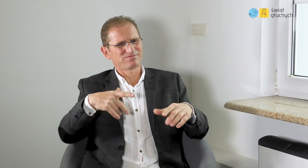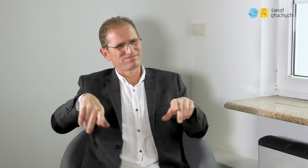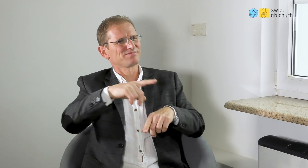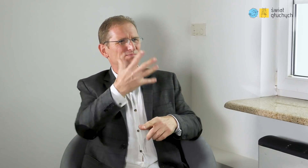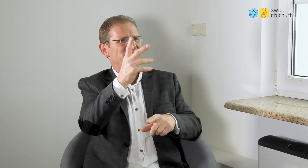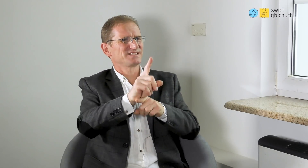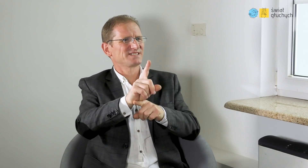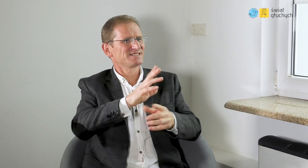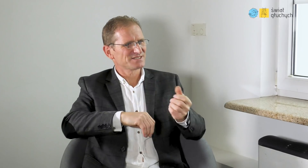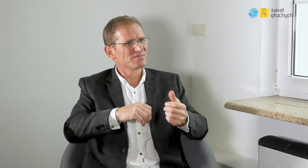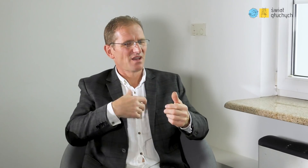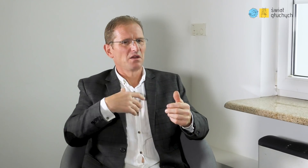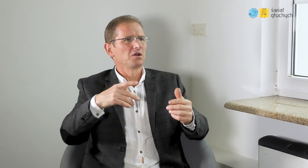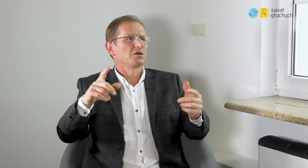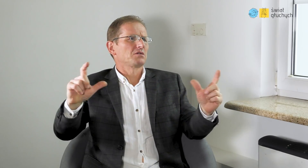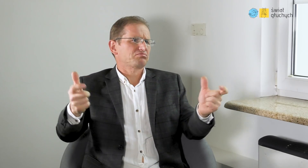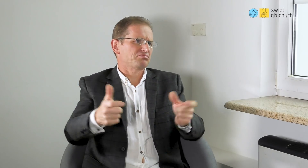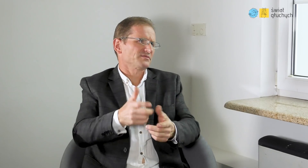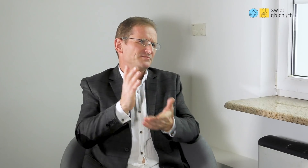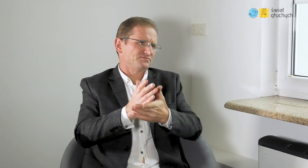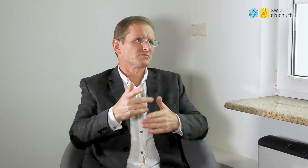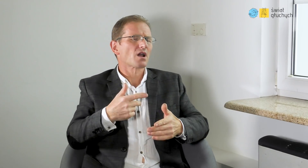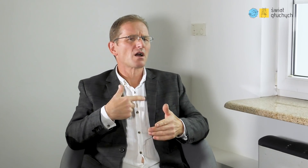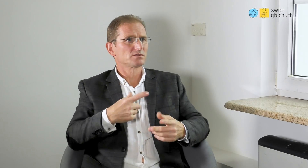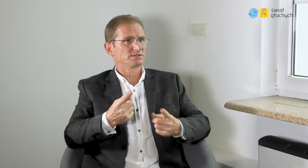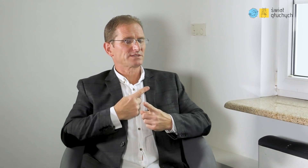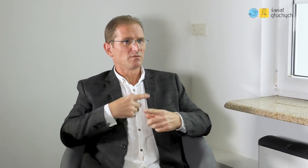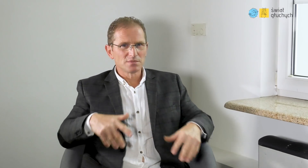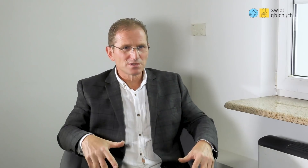Once, after a meeting, I was left alone in the Federation,